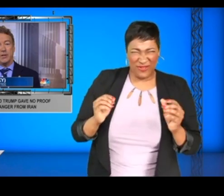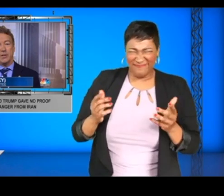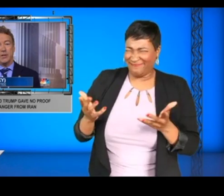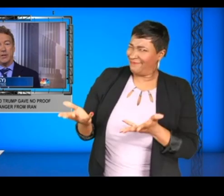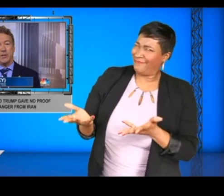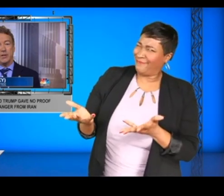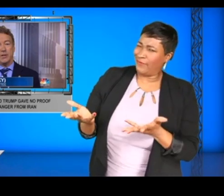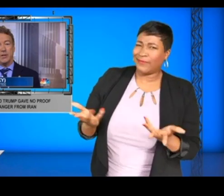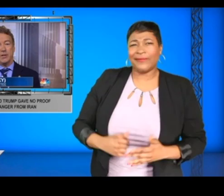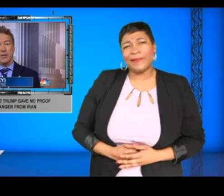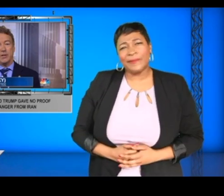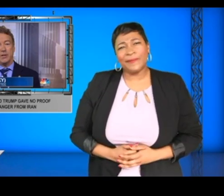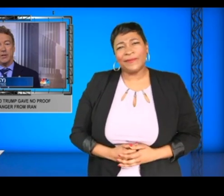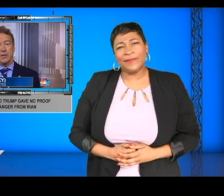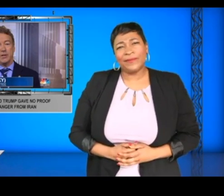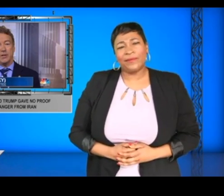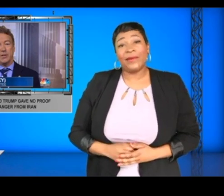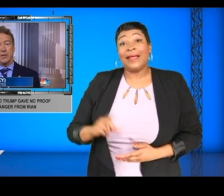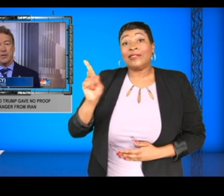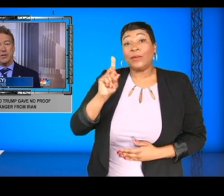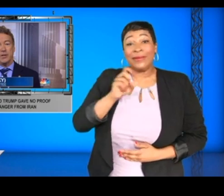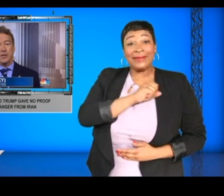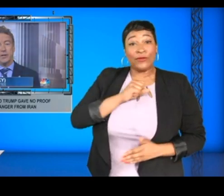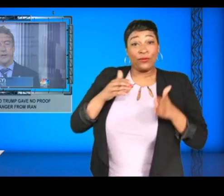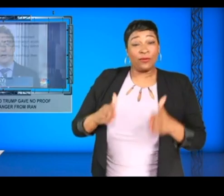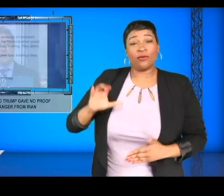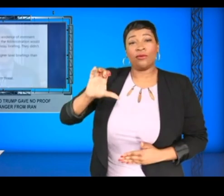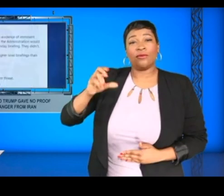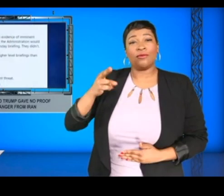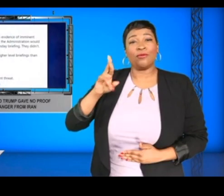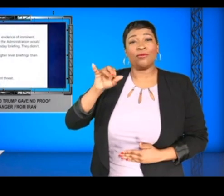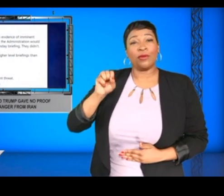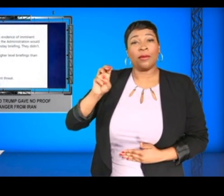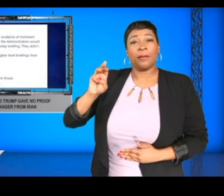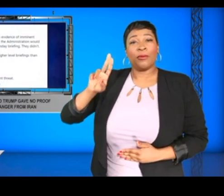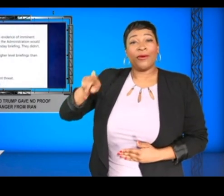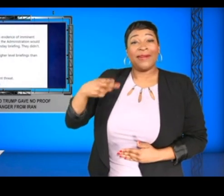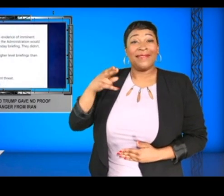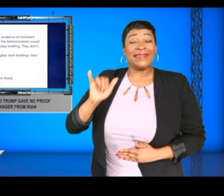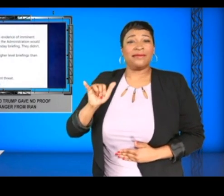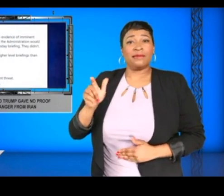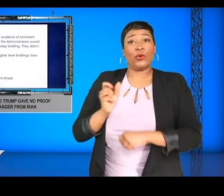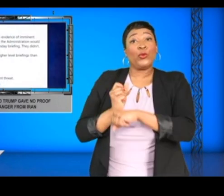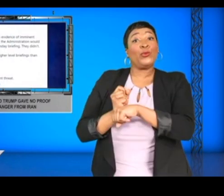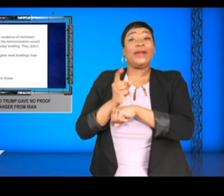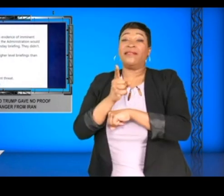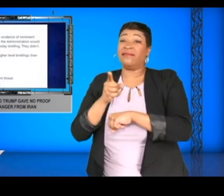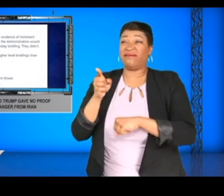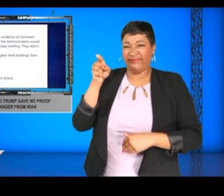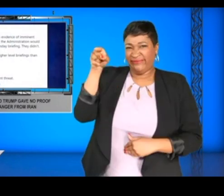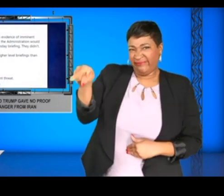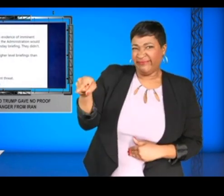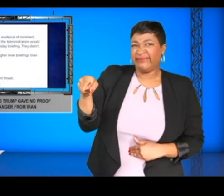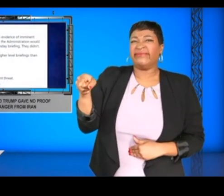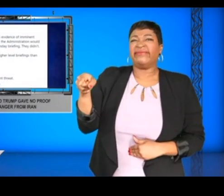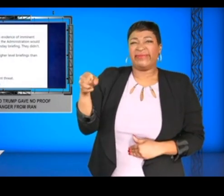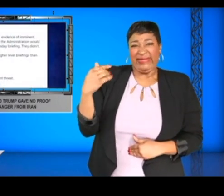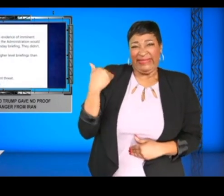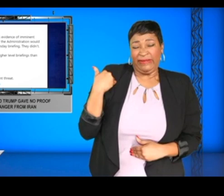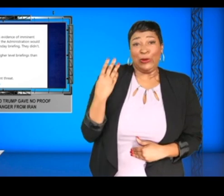the danger was imminent but did not know where or when it would happen.